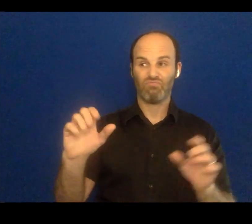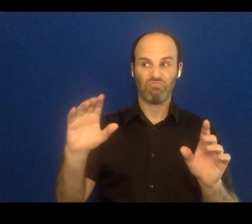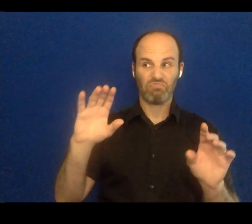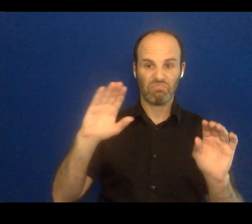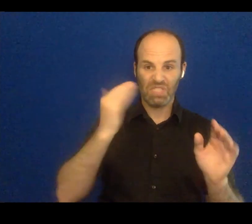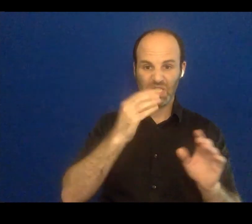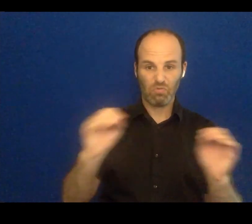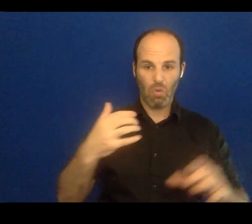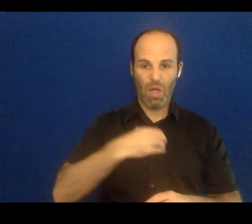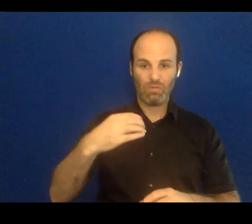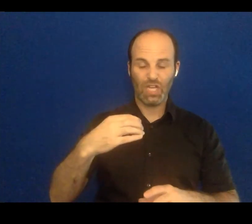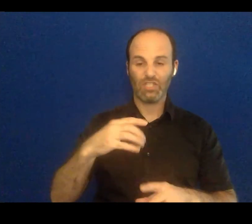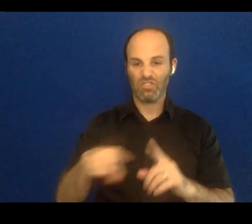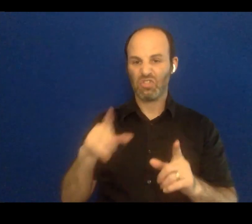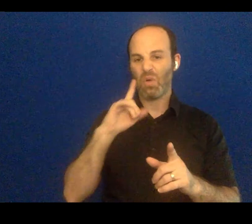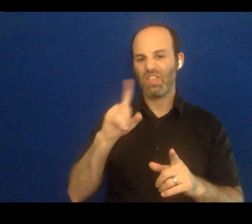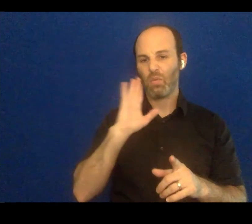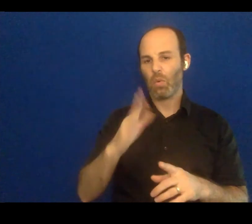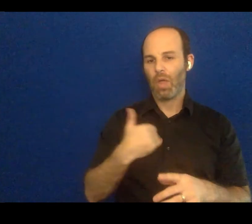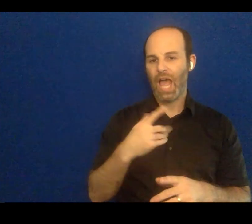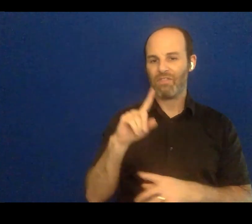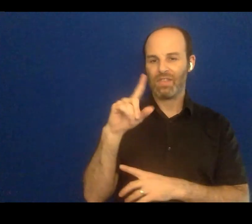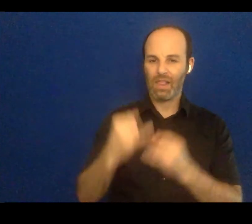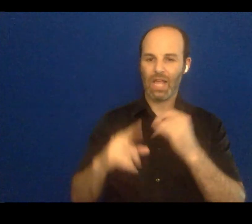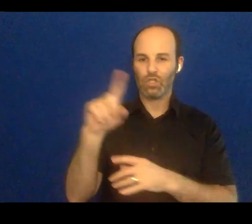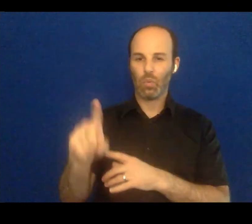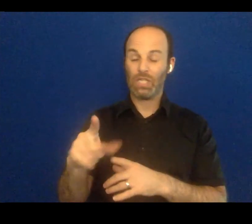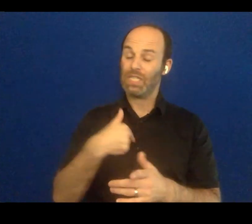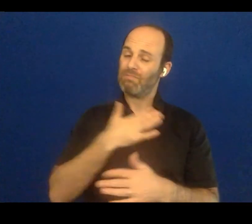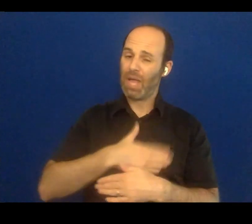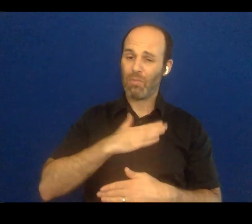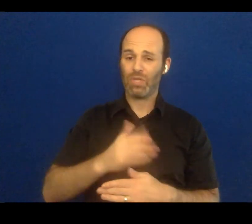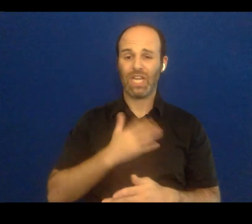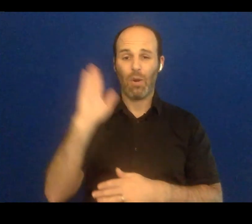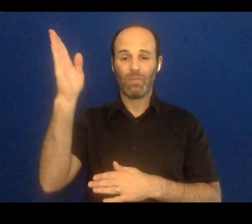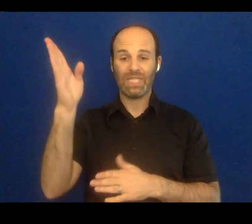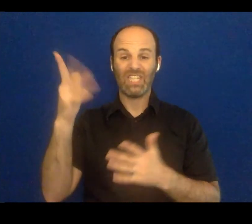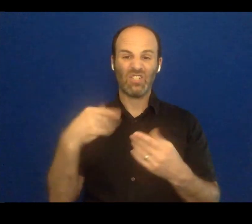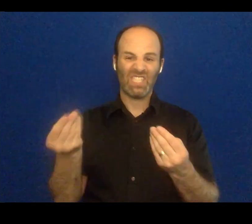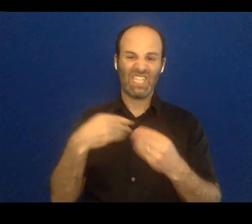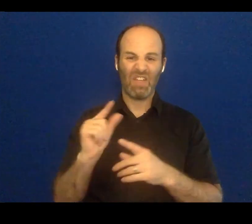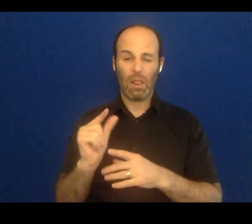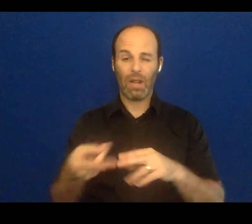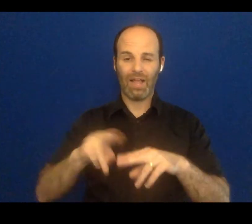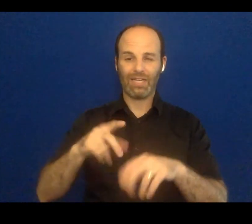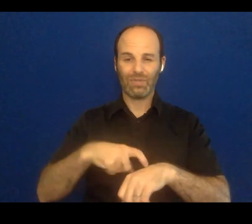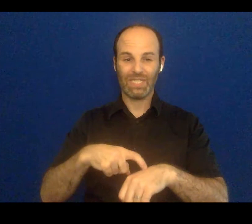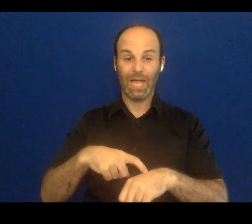I THINK WE'LL TAKE THE LAST ONE. I REALLY APPRECIATE THE PRESENTERS GIVING EXTRA OF THEIR TIME. AWESOME.